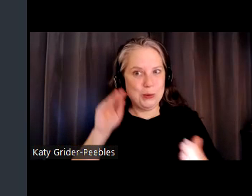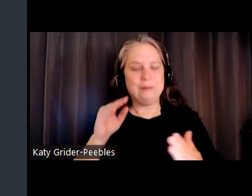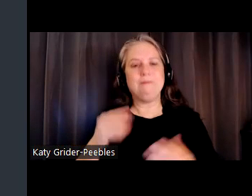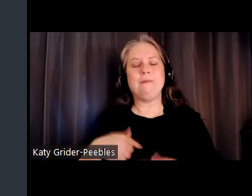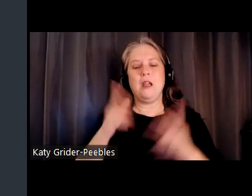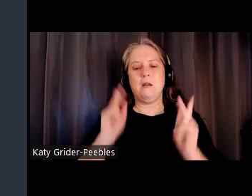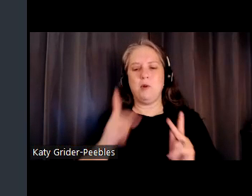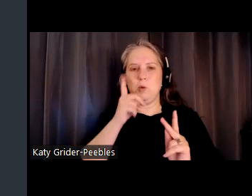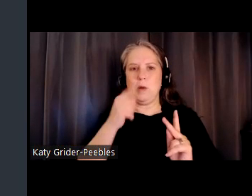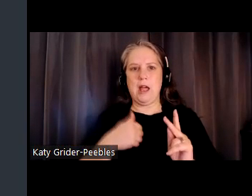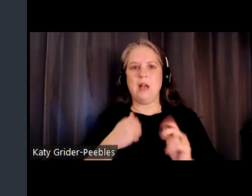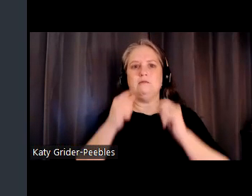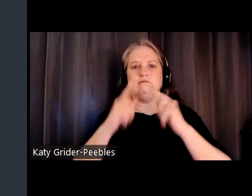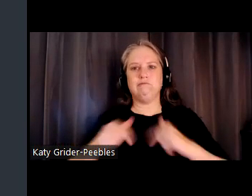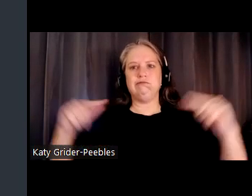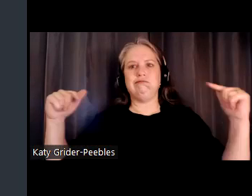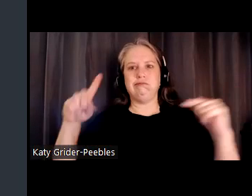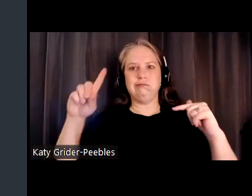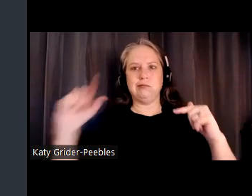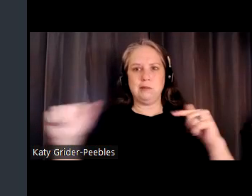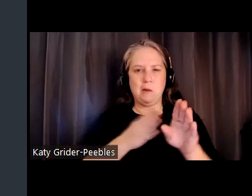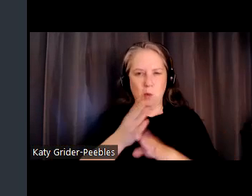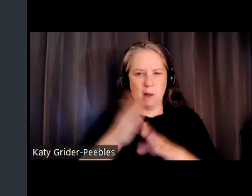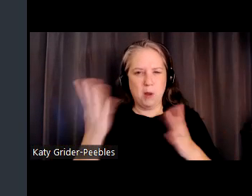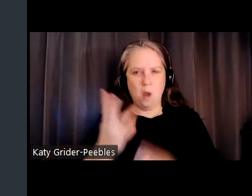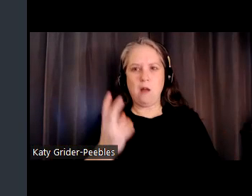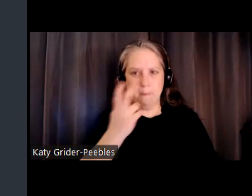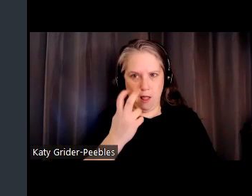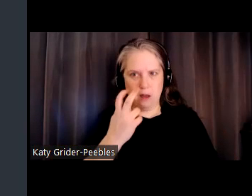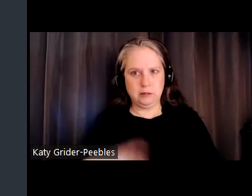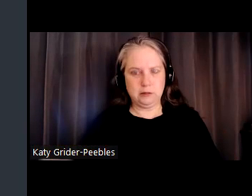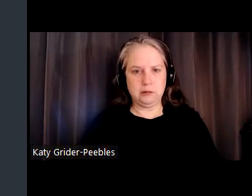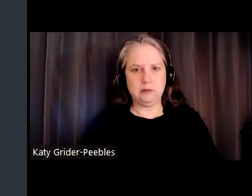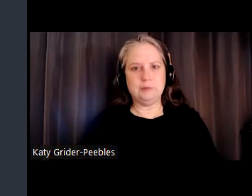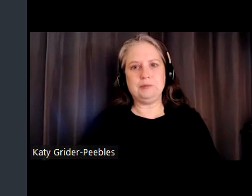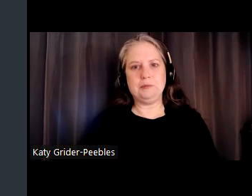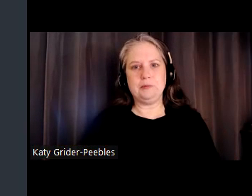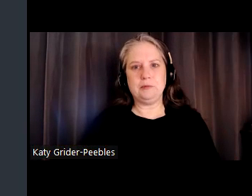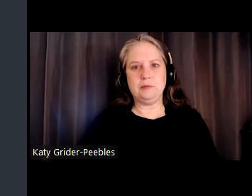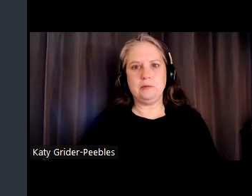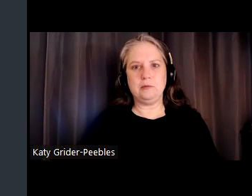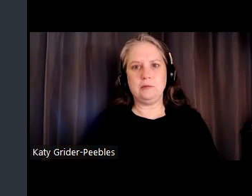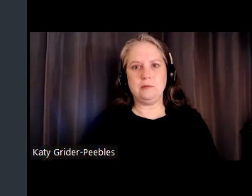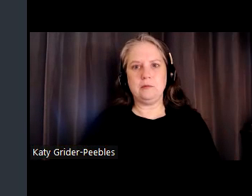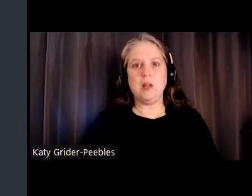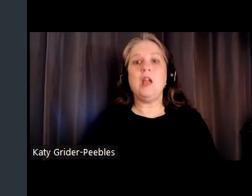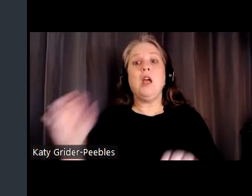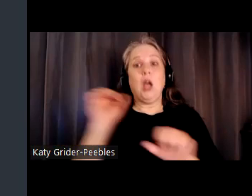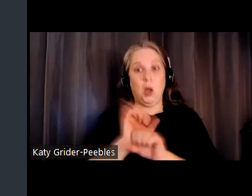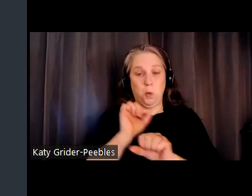disabilities, primary disability being blindness. I work in spaces of intersectionality.